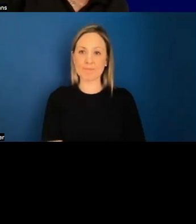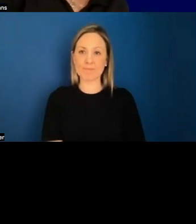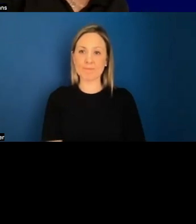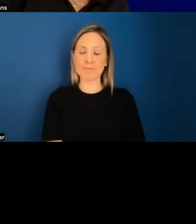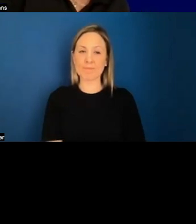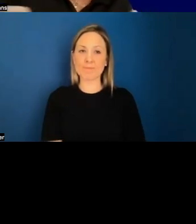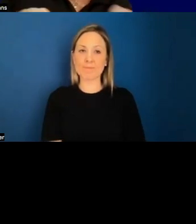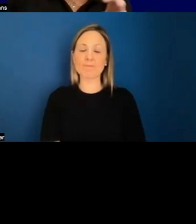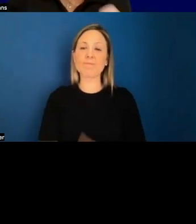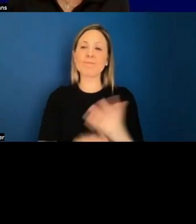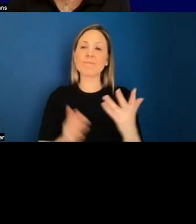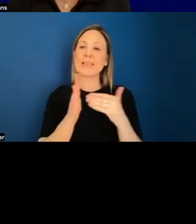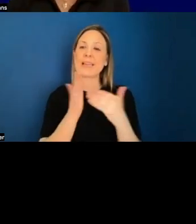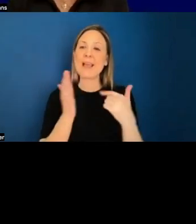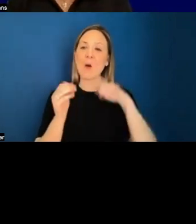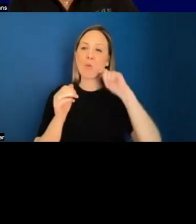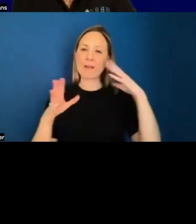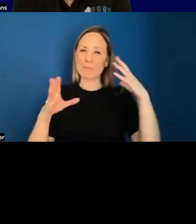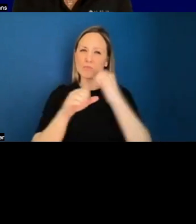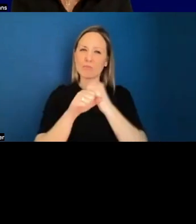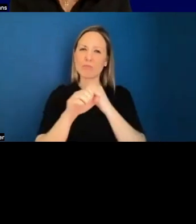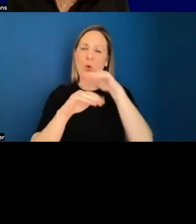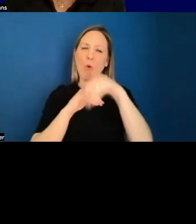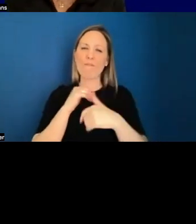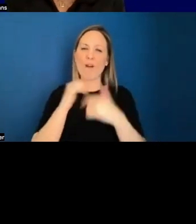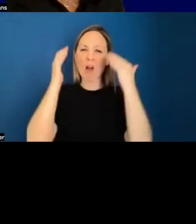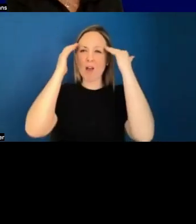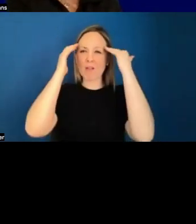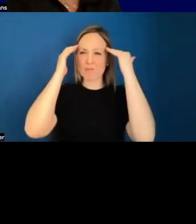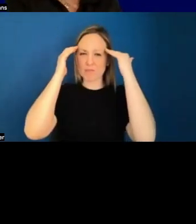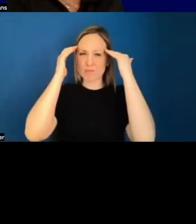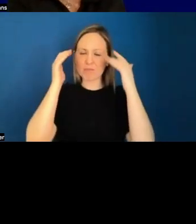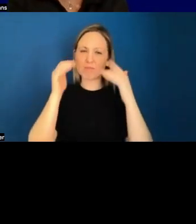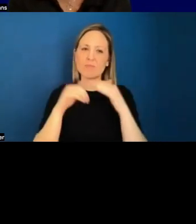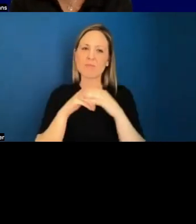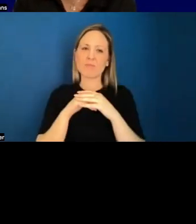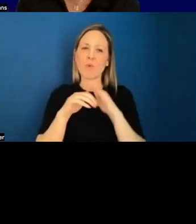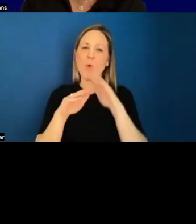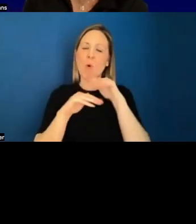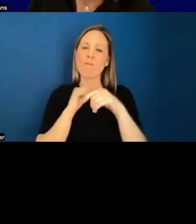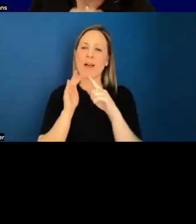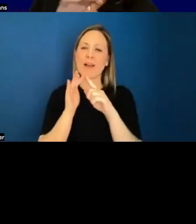I will now briefly outline the neuro anatomy involved in interoception. As I said,